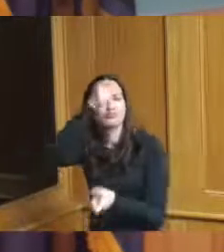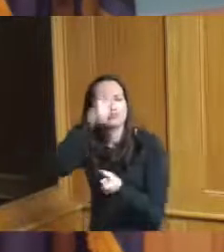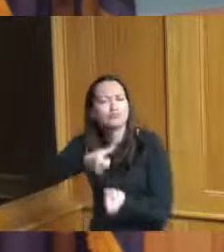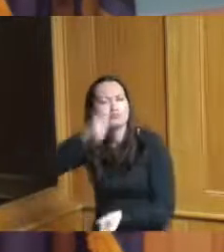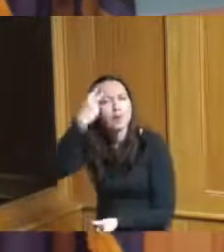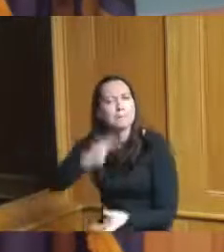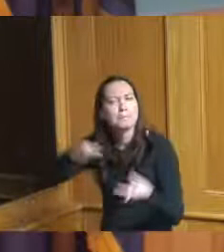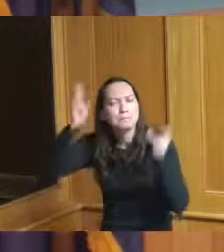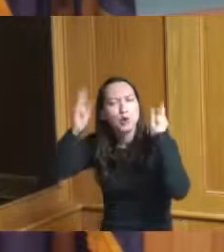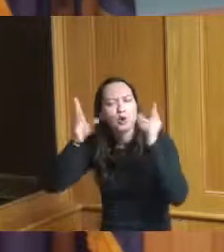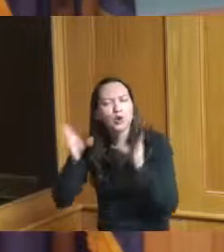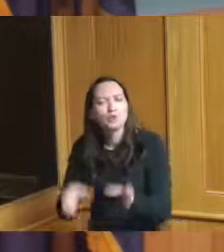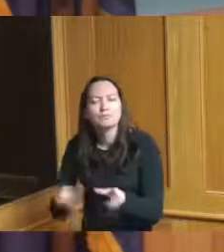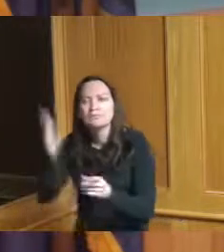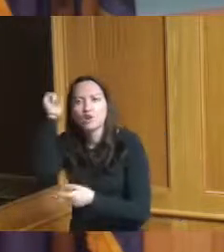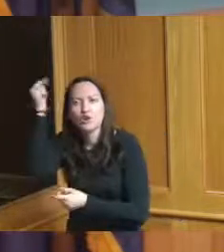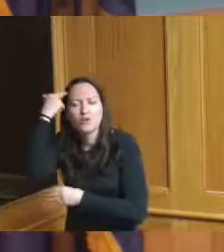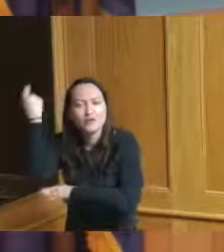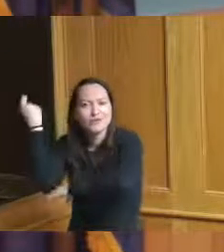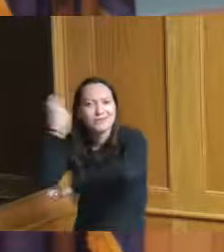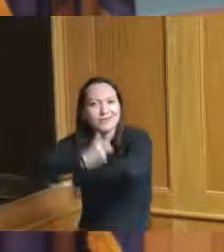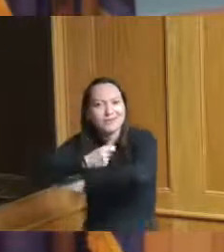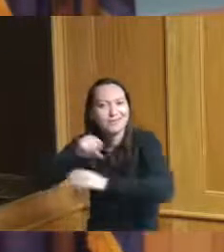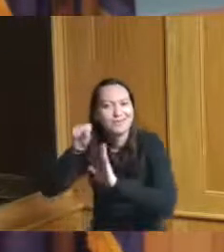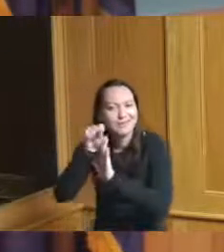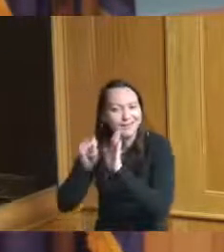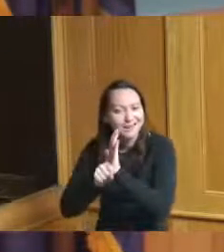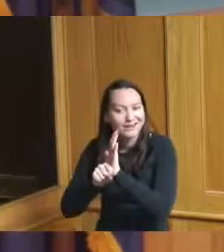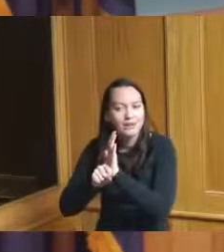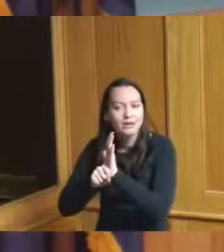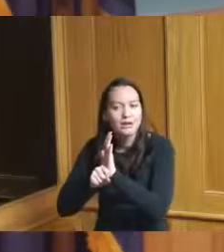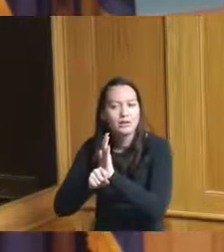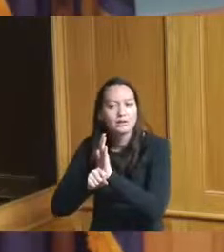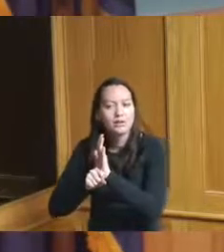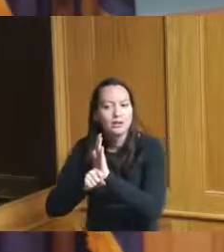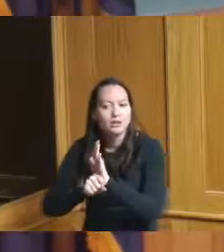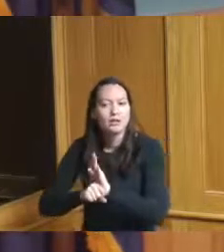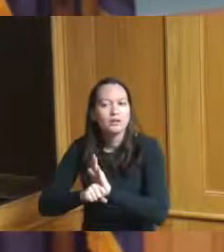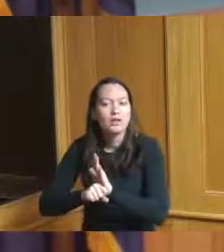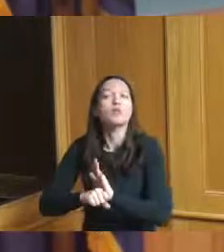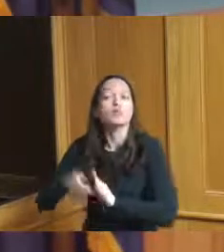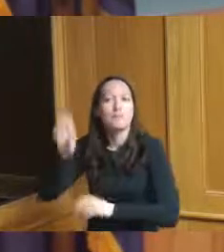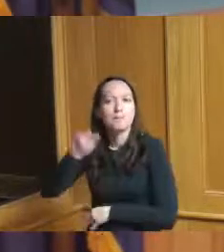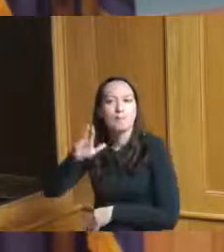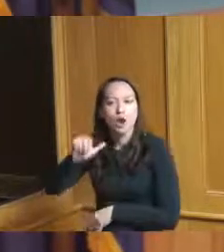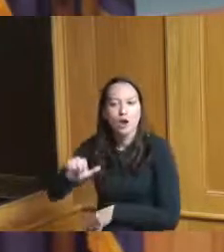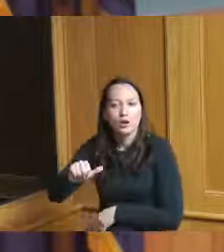when the governor shut down the state and he had put on facebook he said I'm self-made